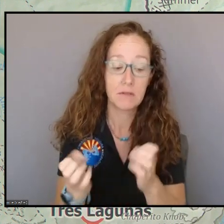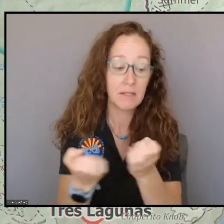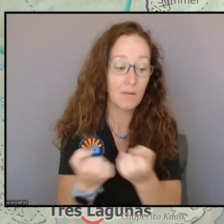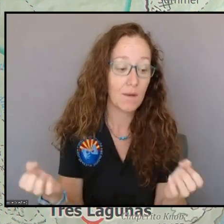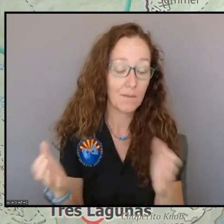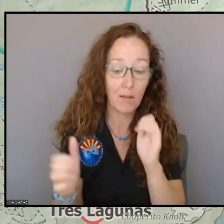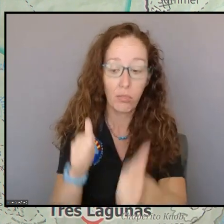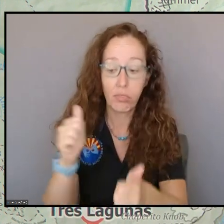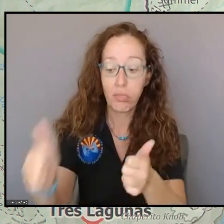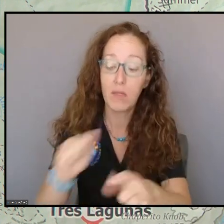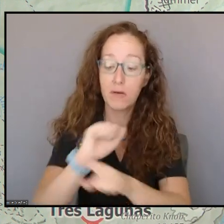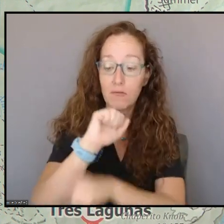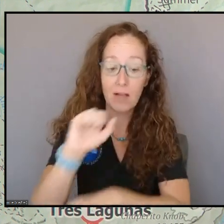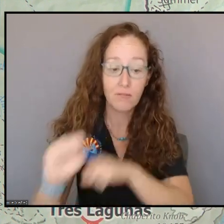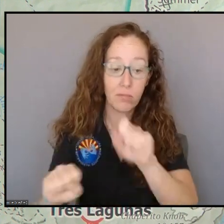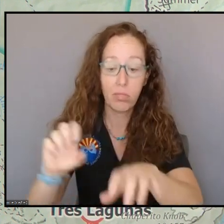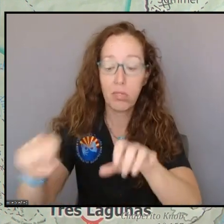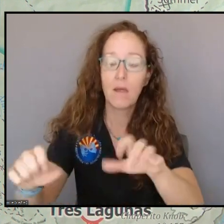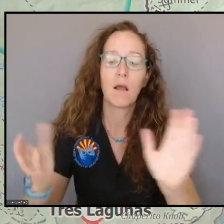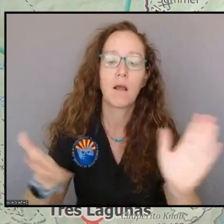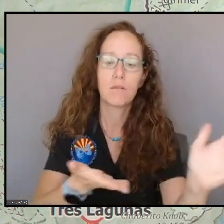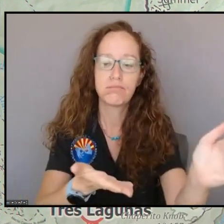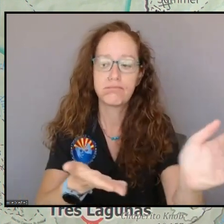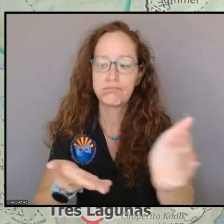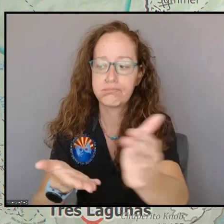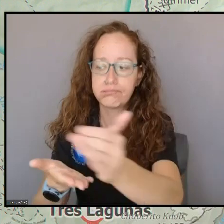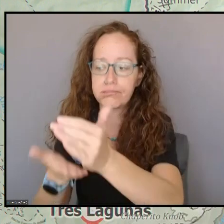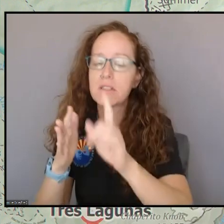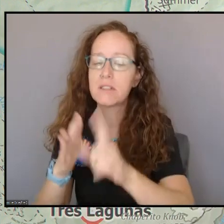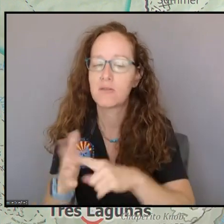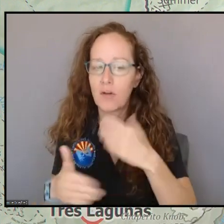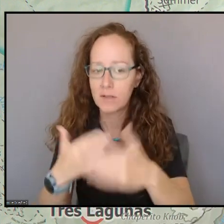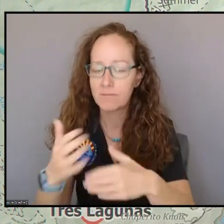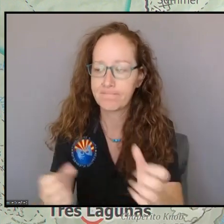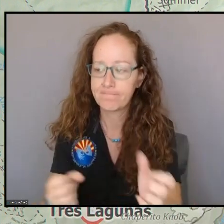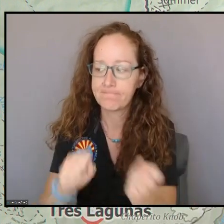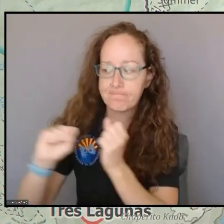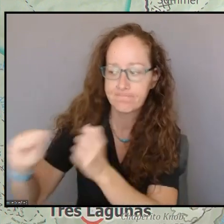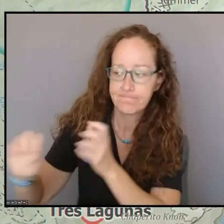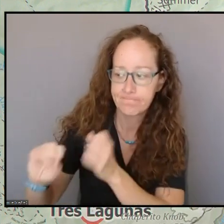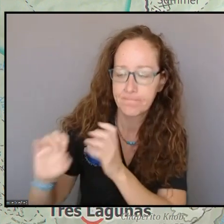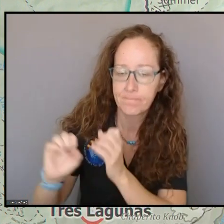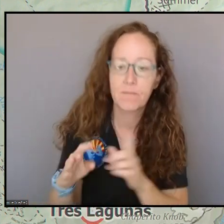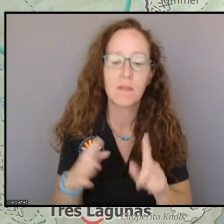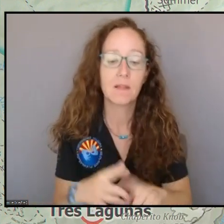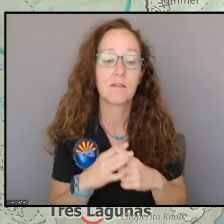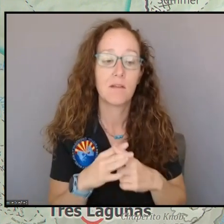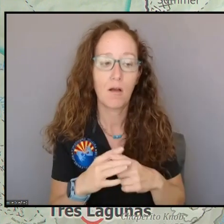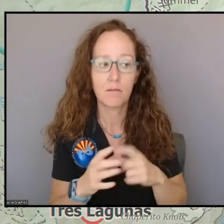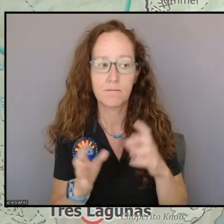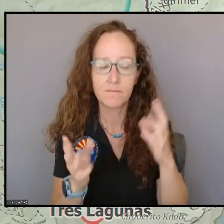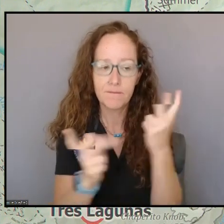they're starting to formulate that repair plan so they can go in and start to correct some of the damage that